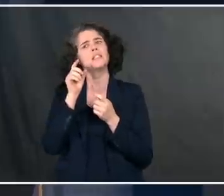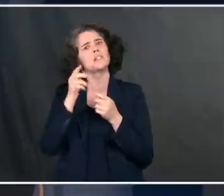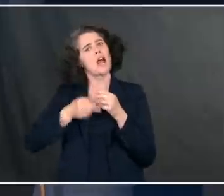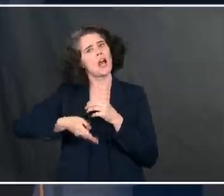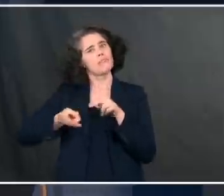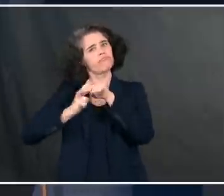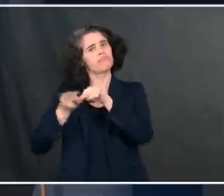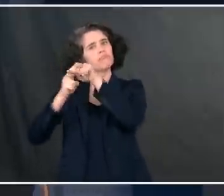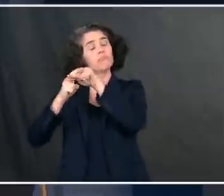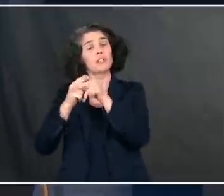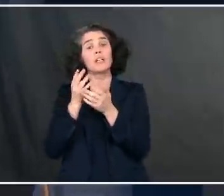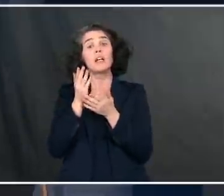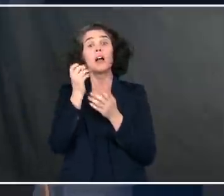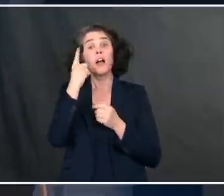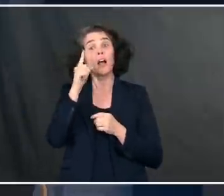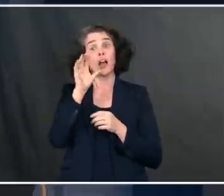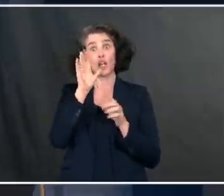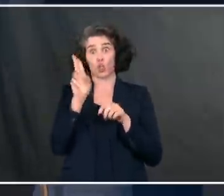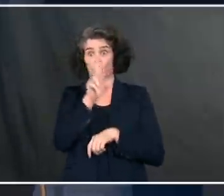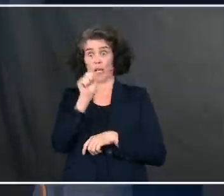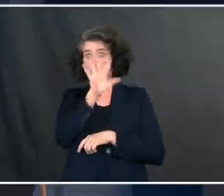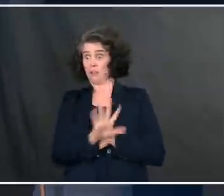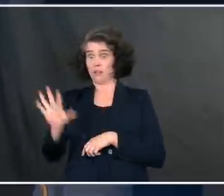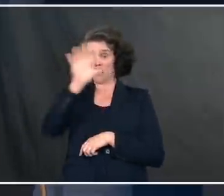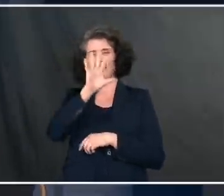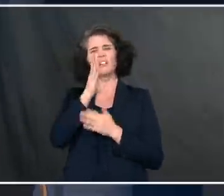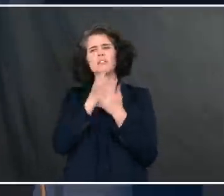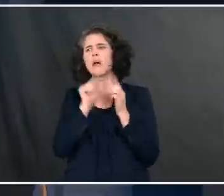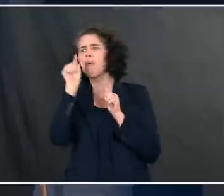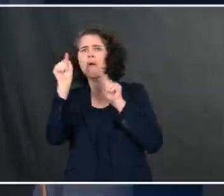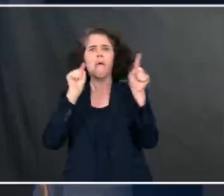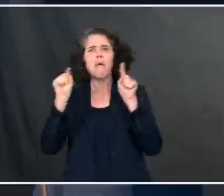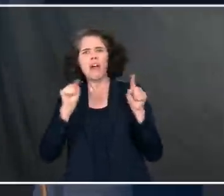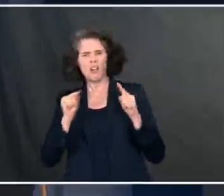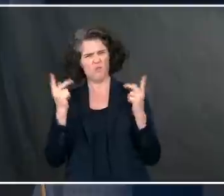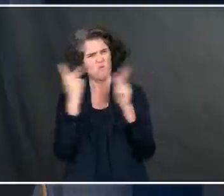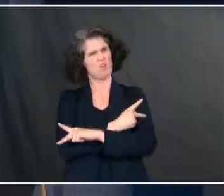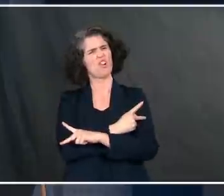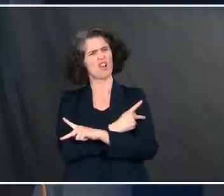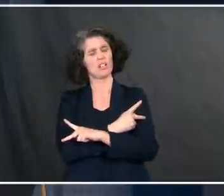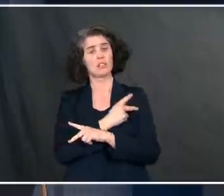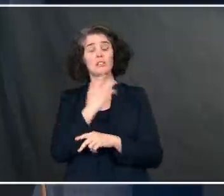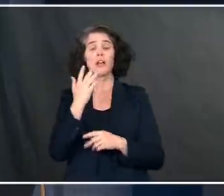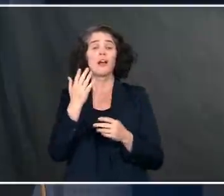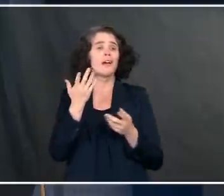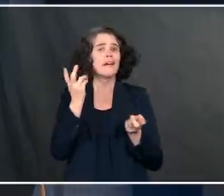which are really stressed from the standpoint of beds, from the standpoint of the stress on the healthcare system.